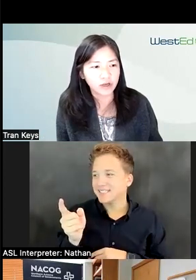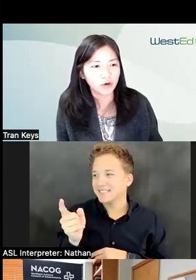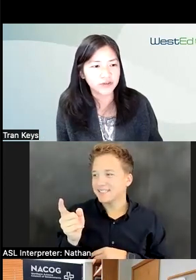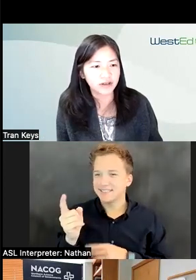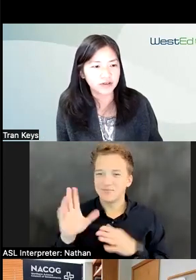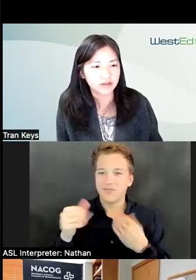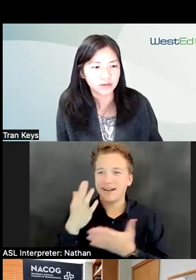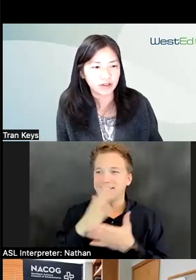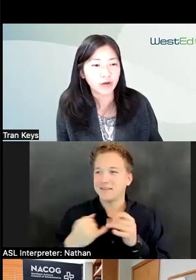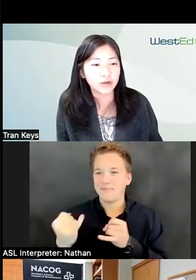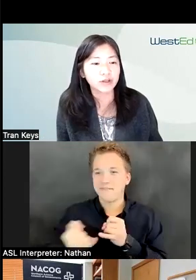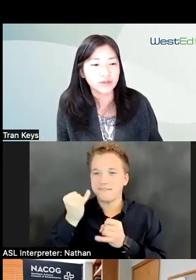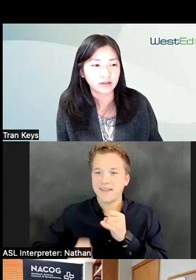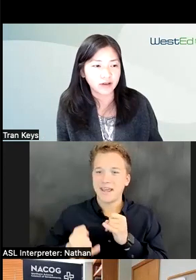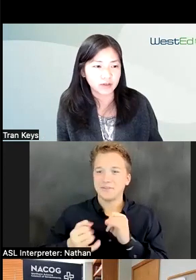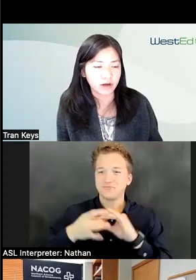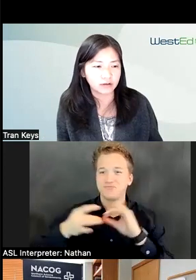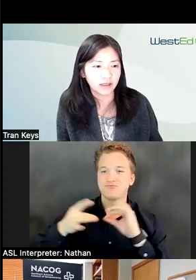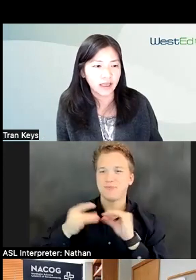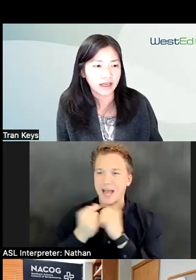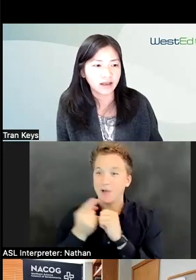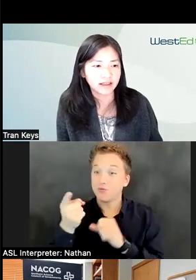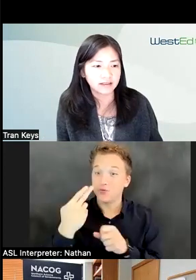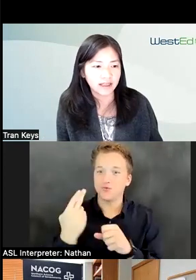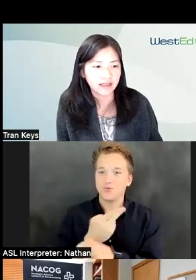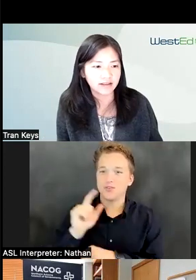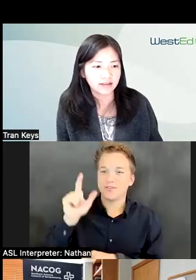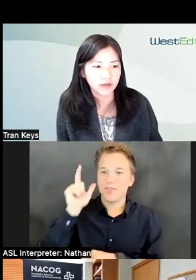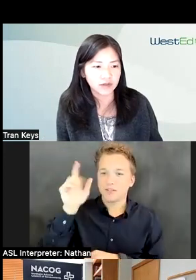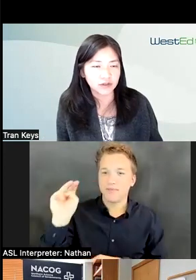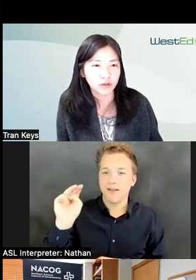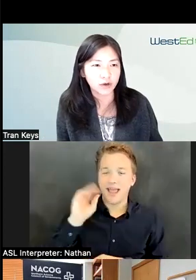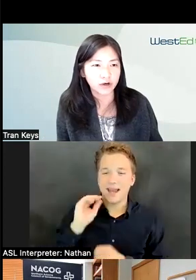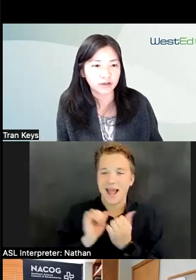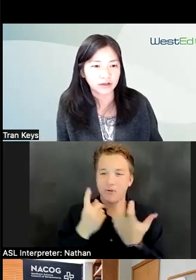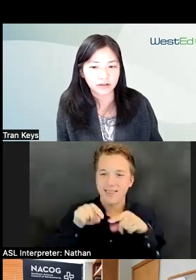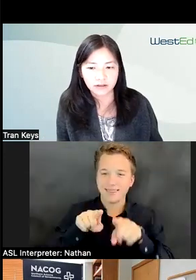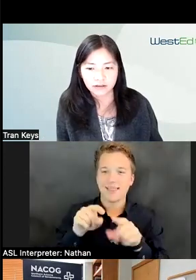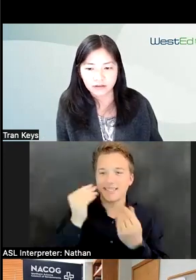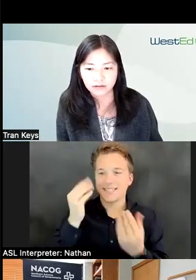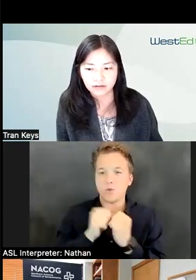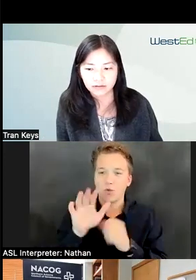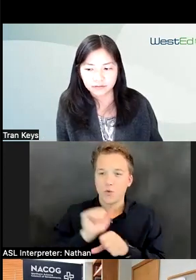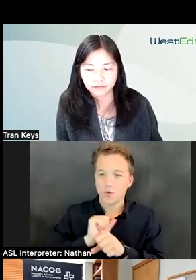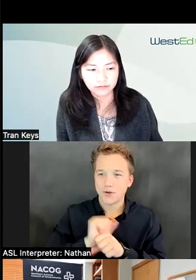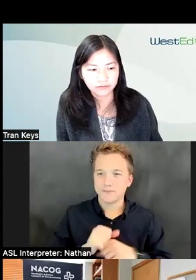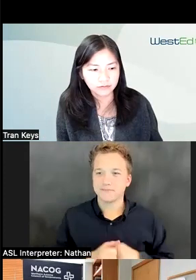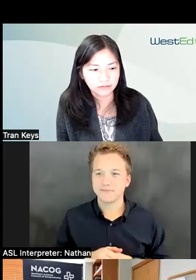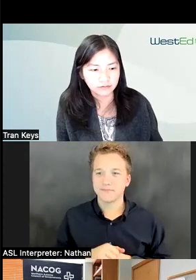words to how you are using the logic model and aligning the data, the measures to your